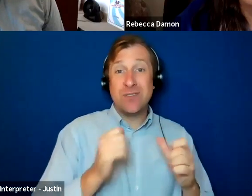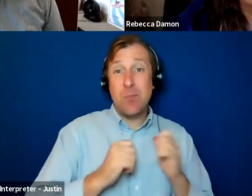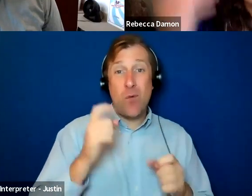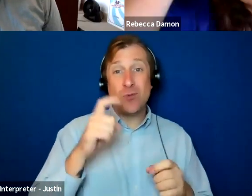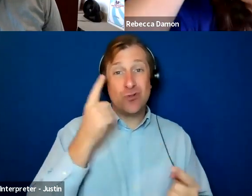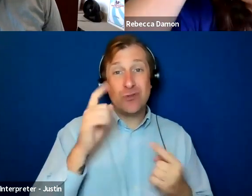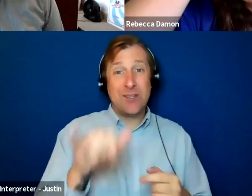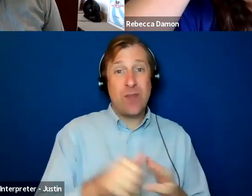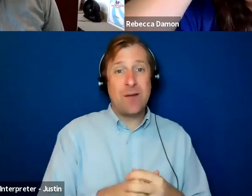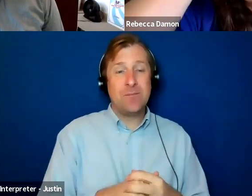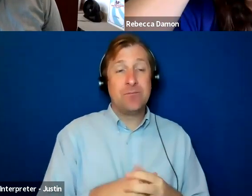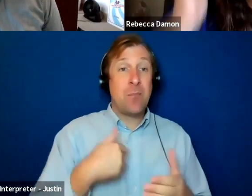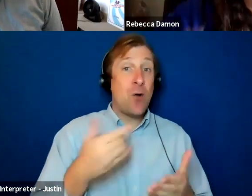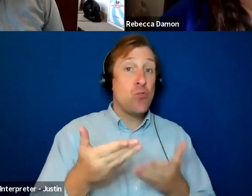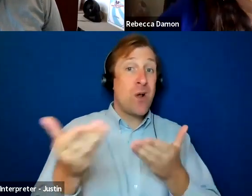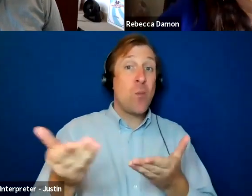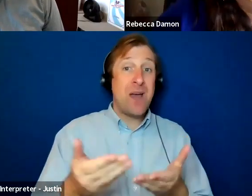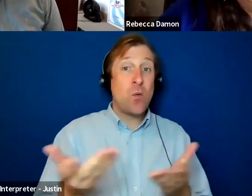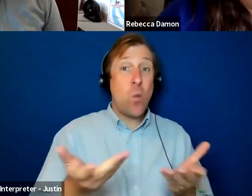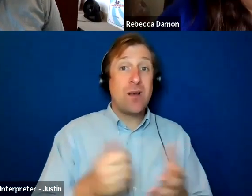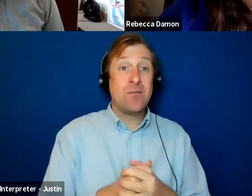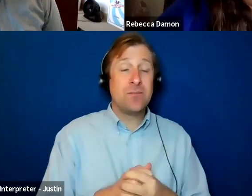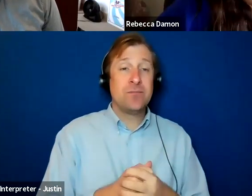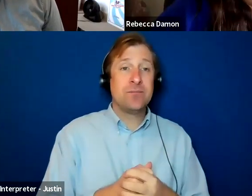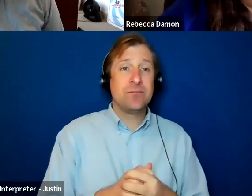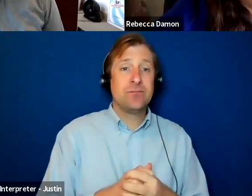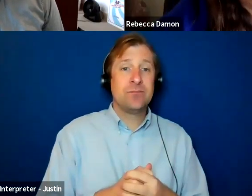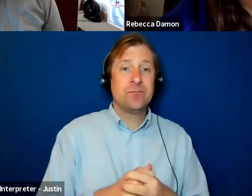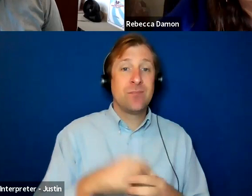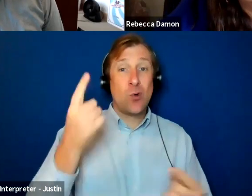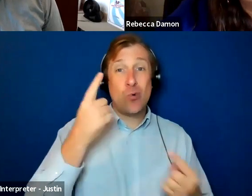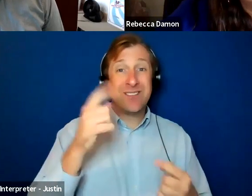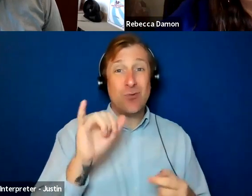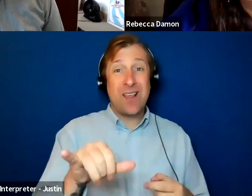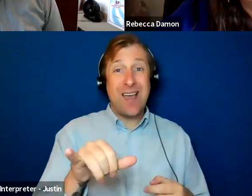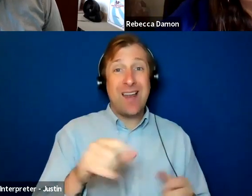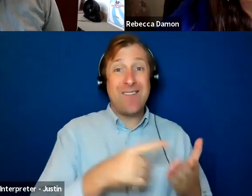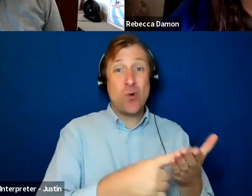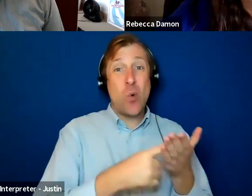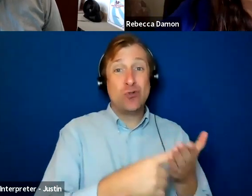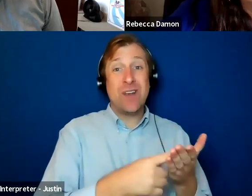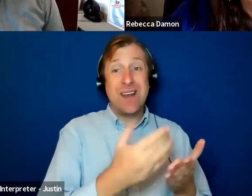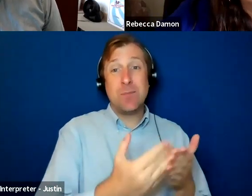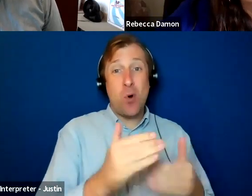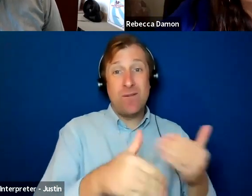but I would recommend, you know, sort of considering that and having it negotiated in as part of the process of getting the job,